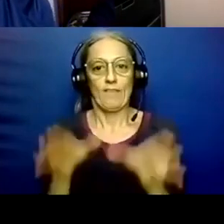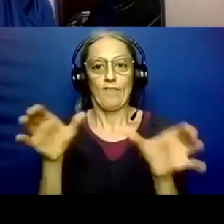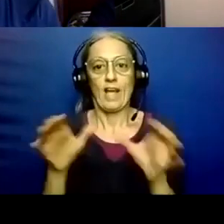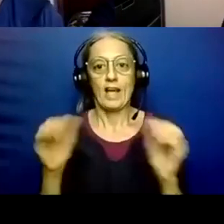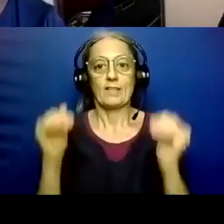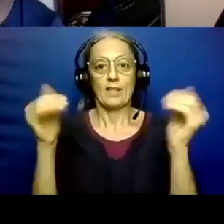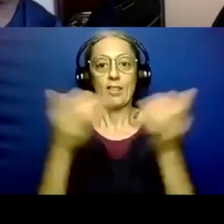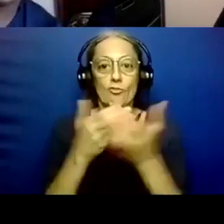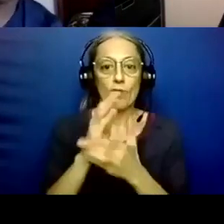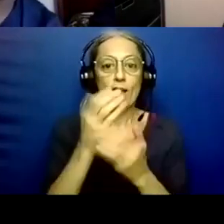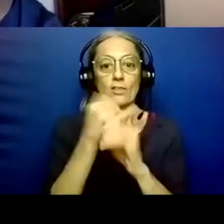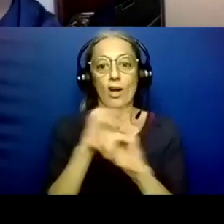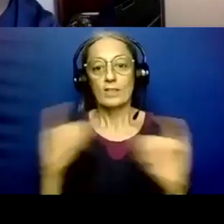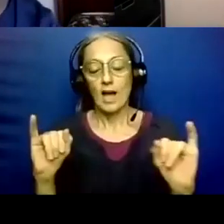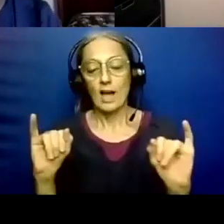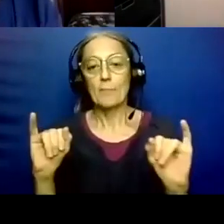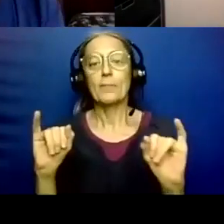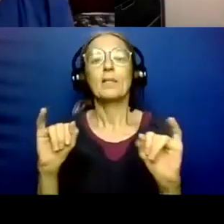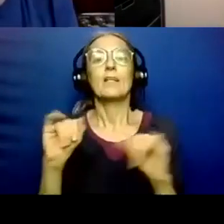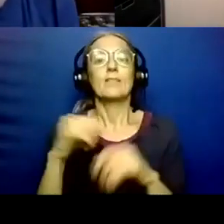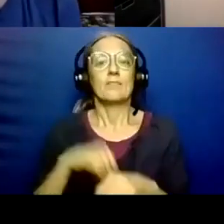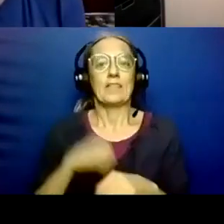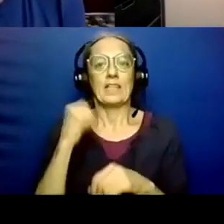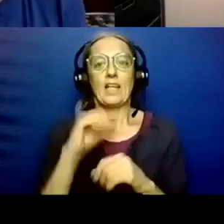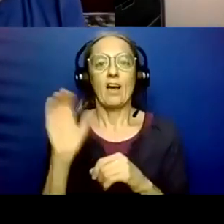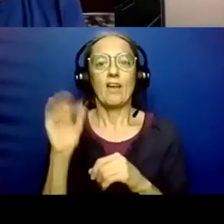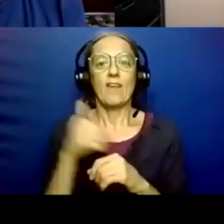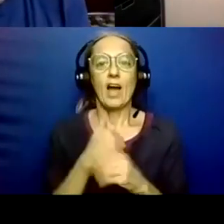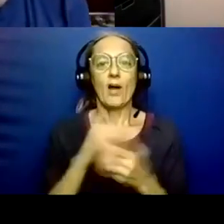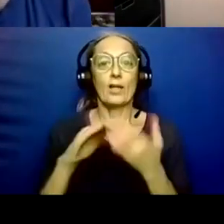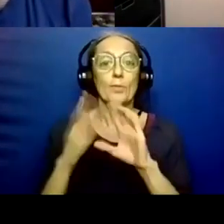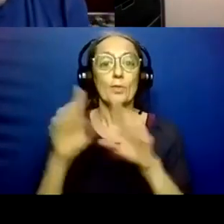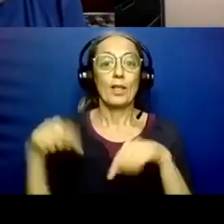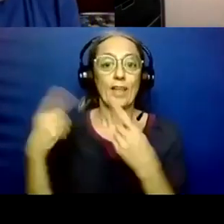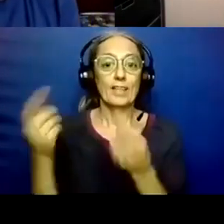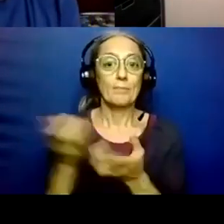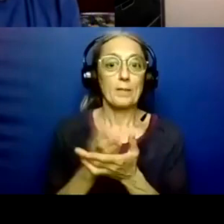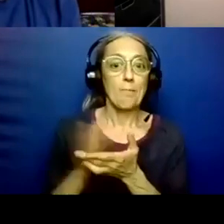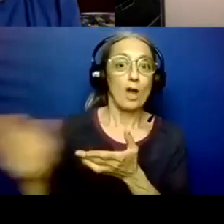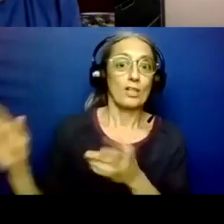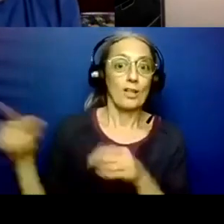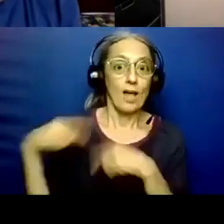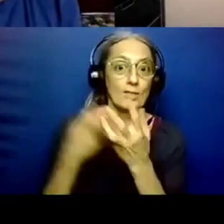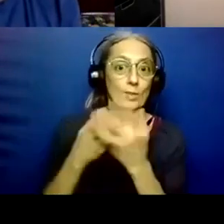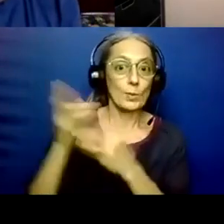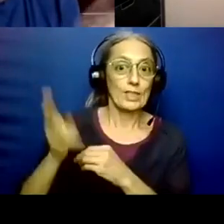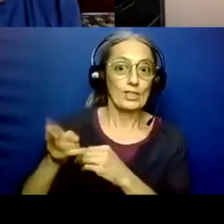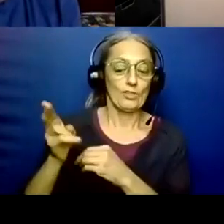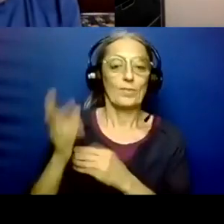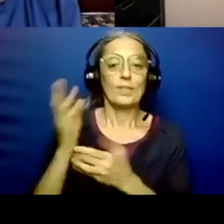and dignity of our historically marginalized community. Some of the things we've worked on since our launch include